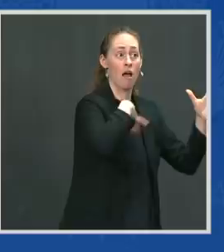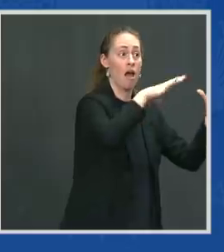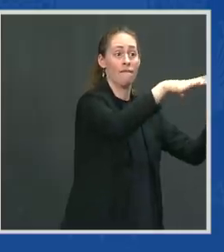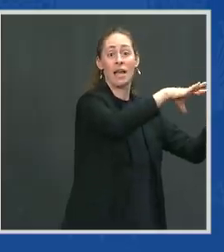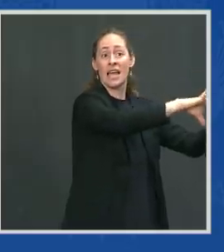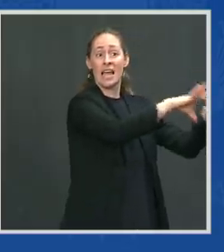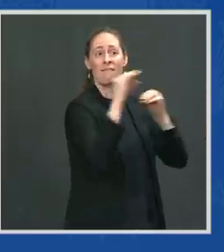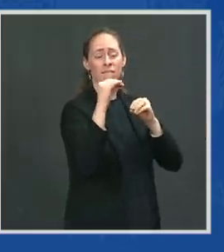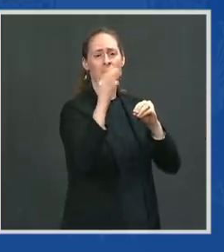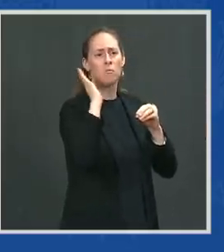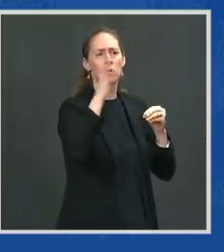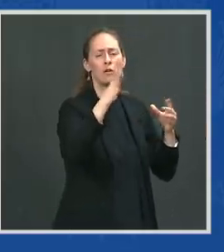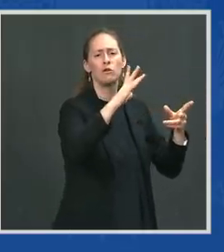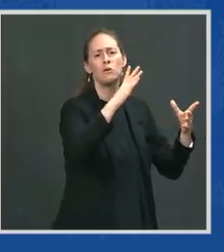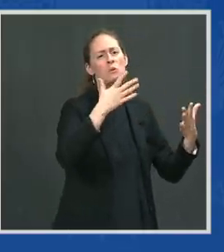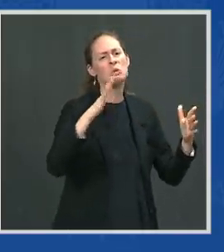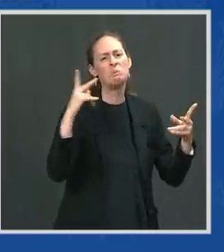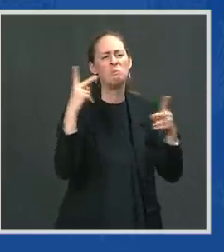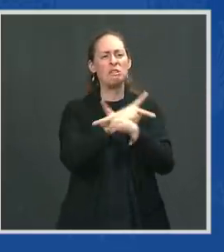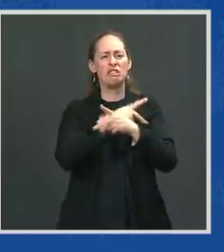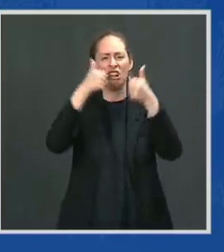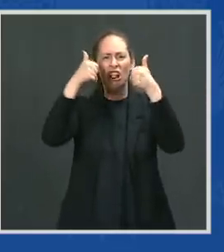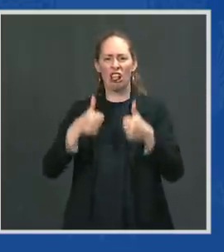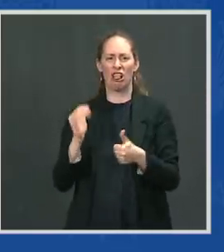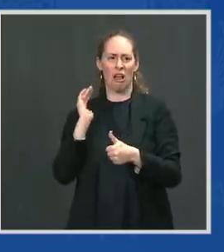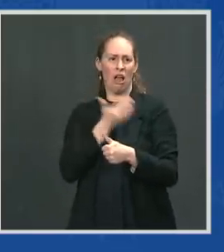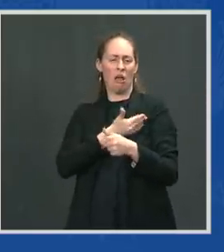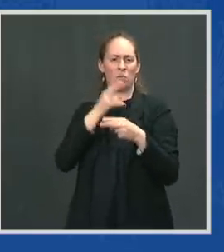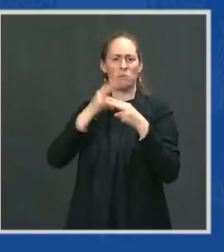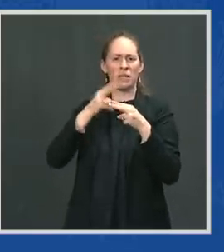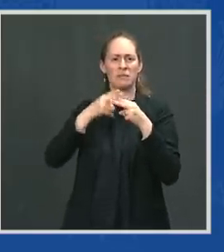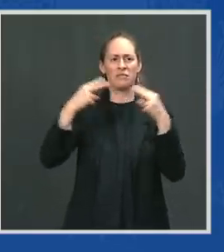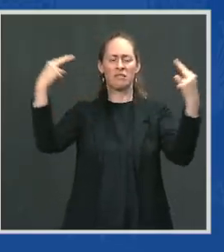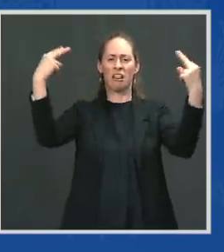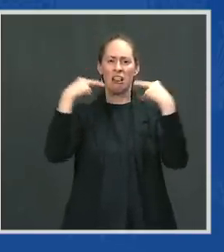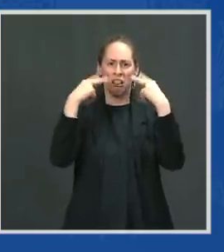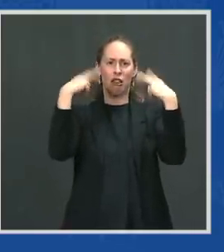and weaken America's influence in the world. I believe the exact opposite is true.